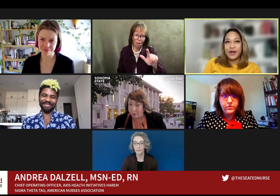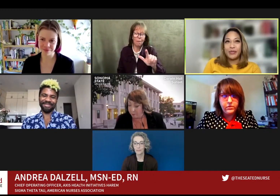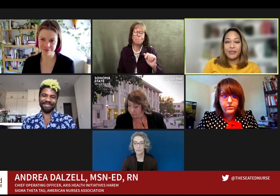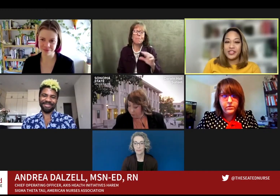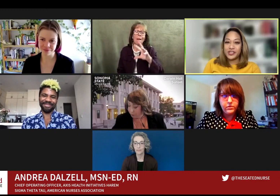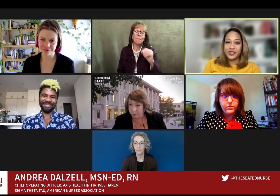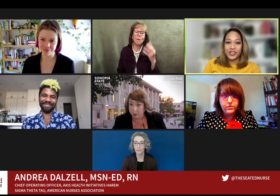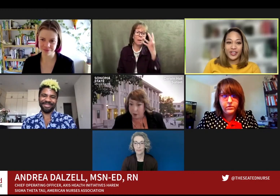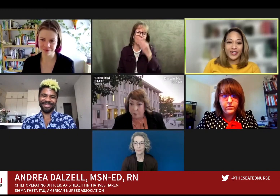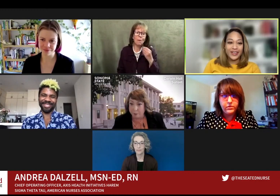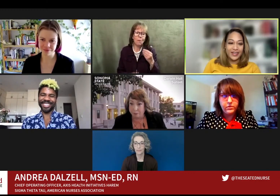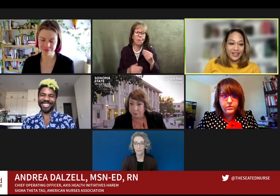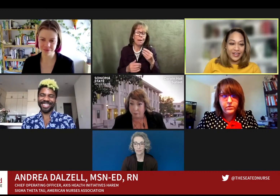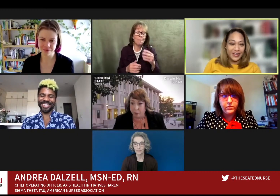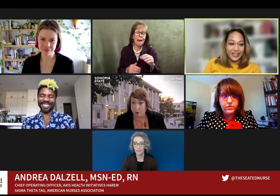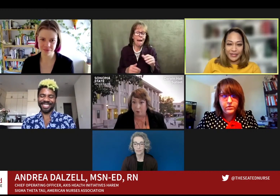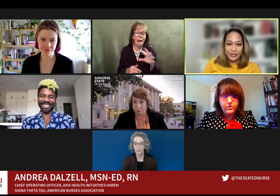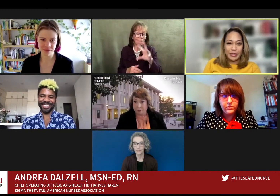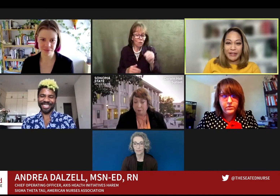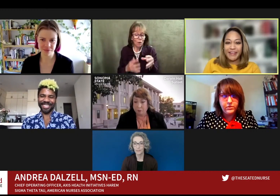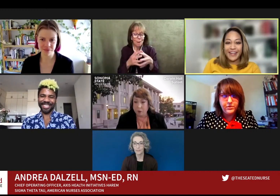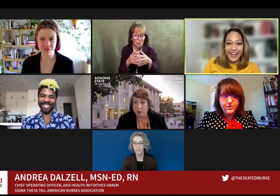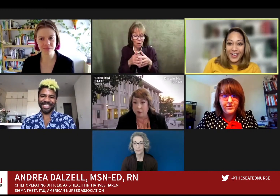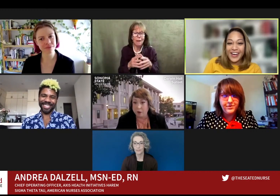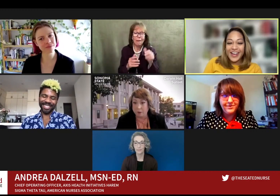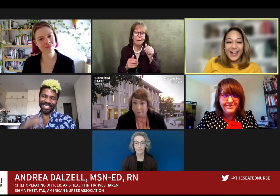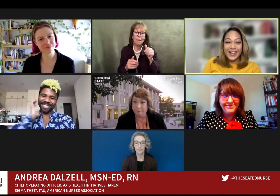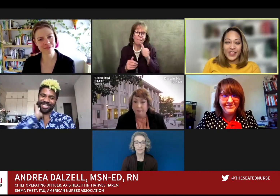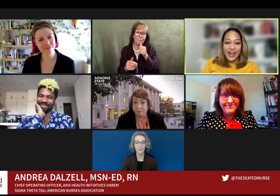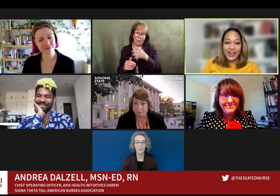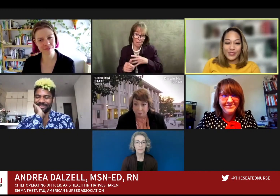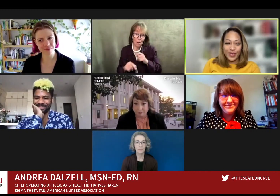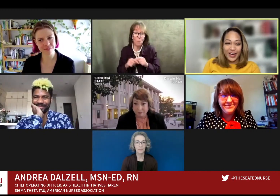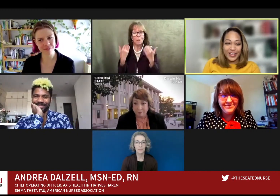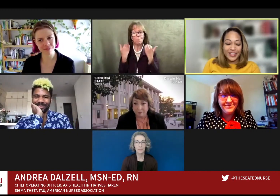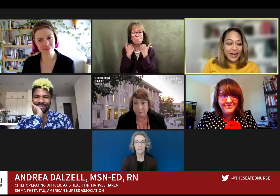with about mid-shoulder, or a little bit longer here, that is blonde.